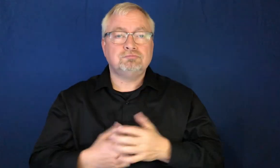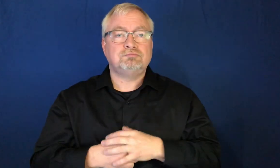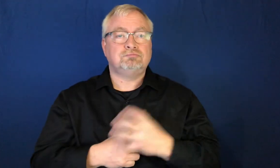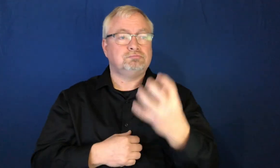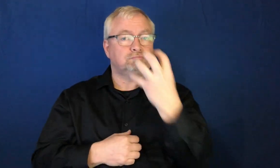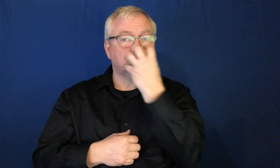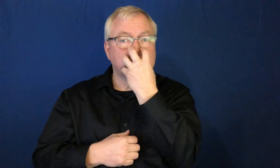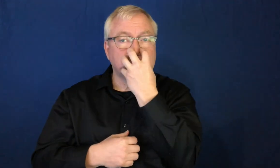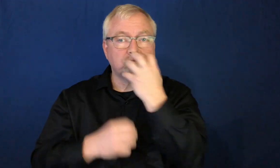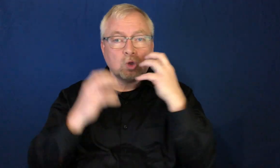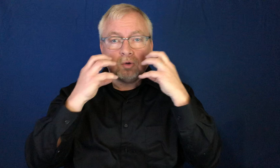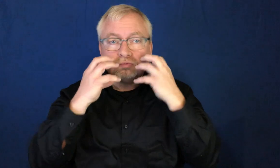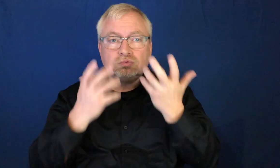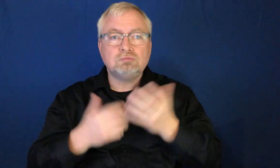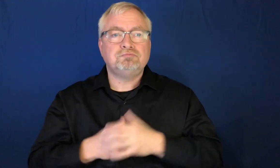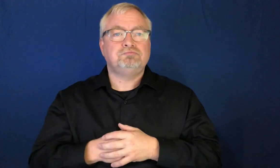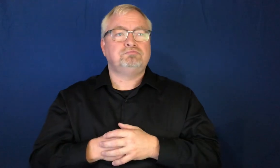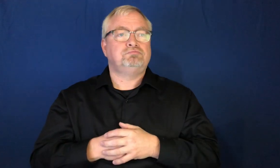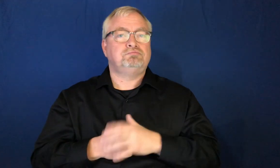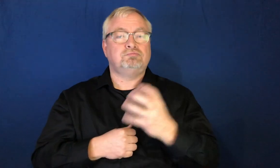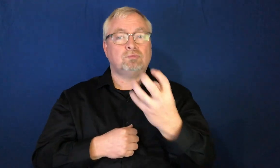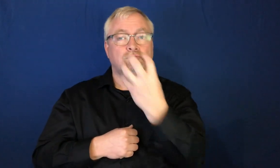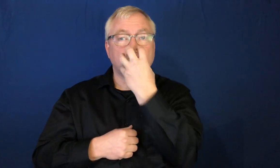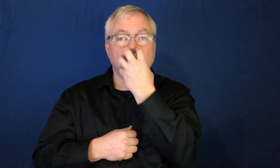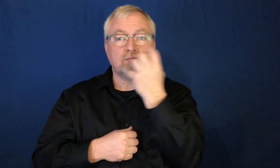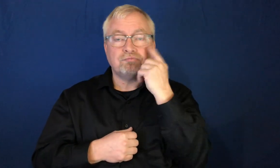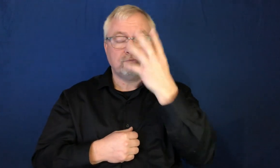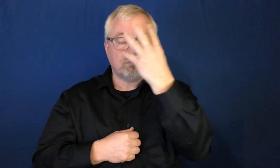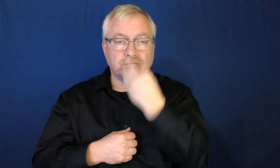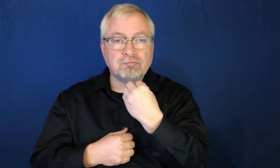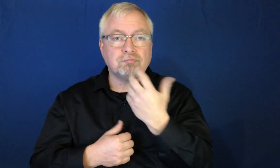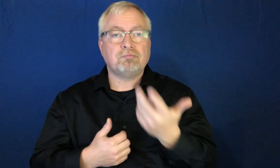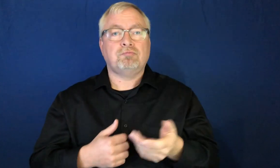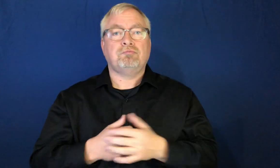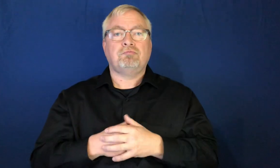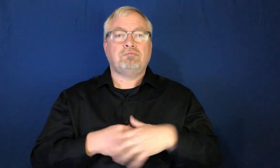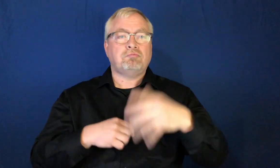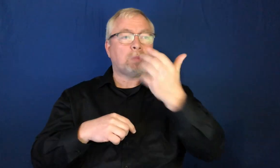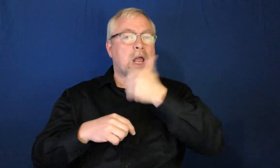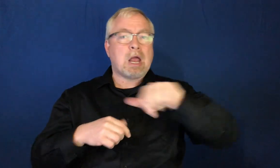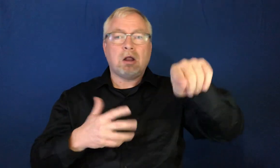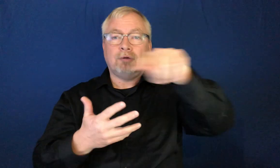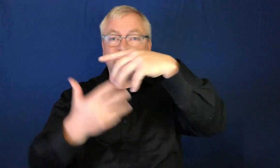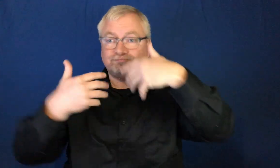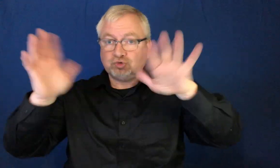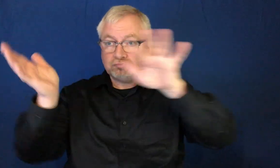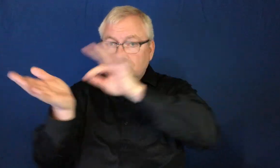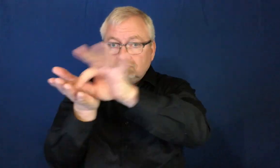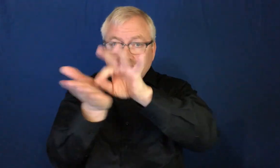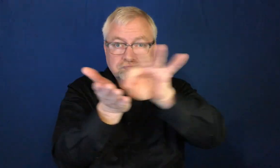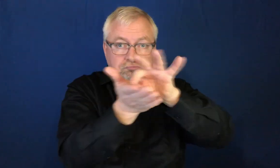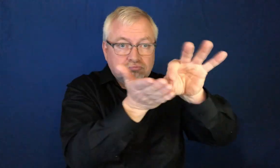respirators, and anesthesia machines,